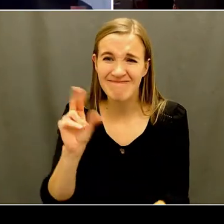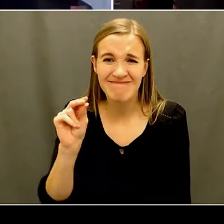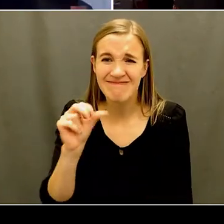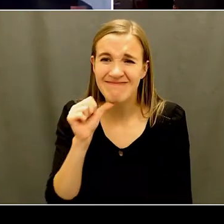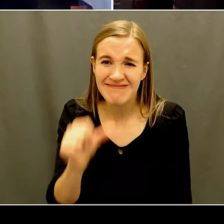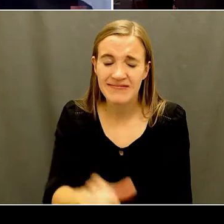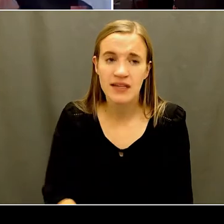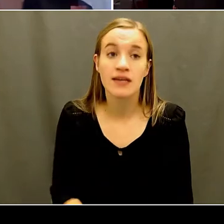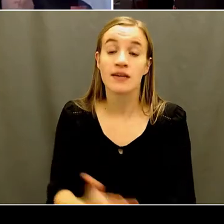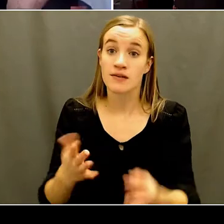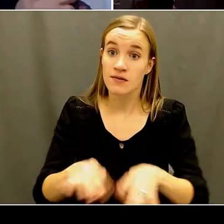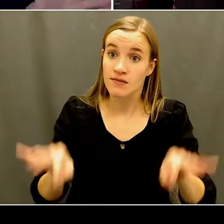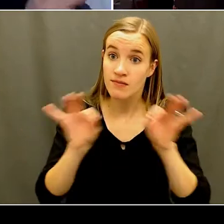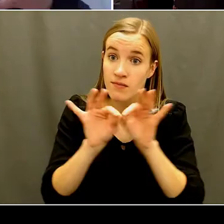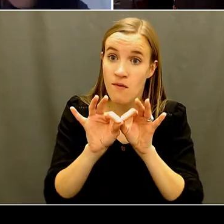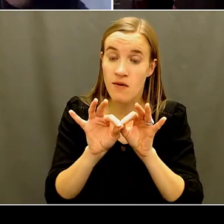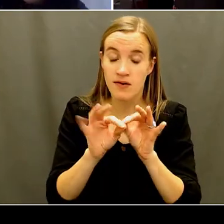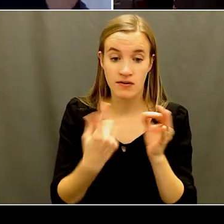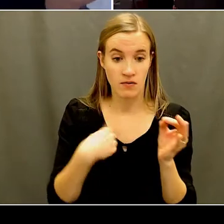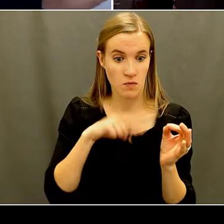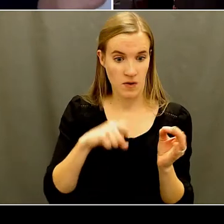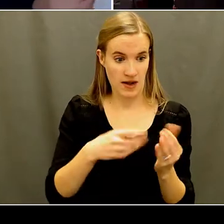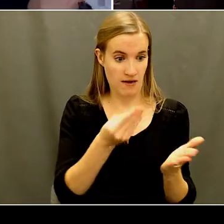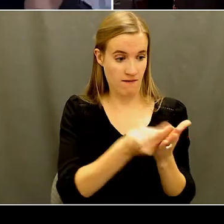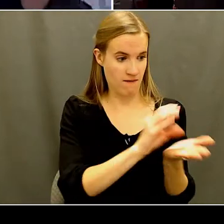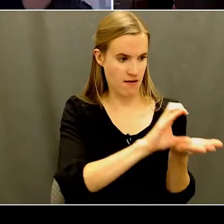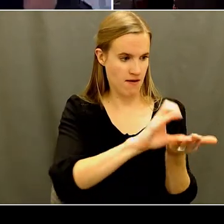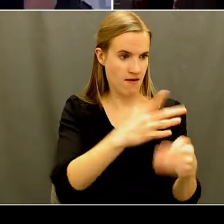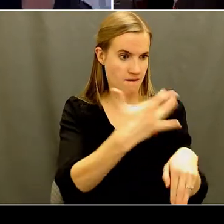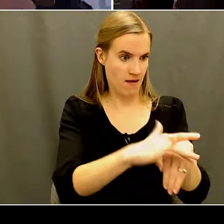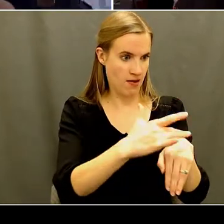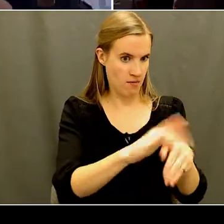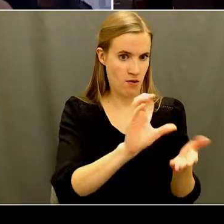people into this one giant polling center. Right? We want to see polling,